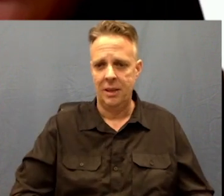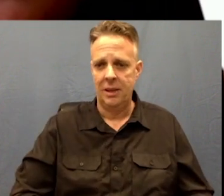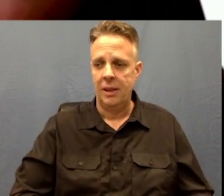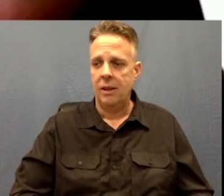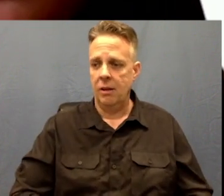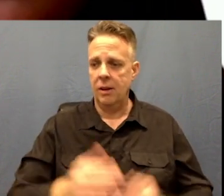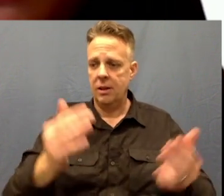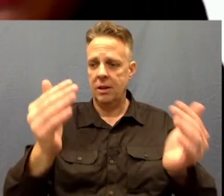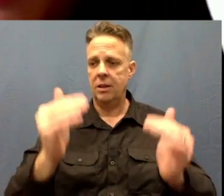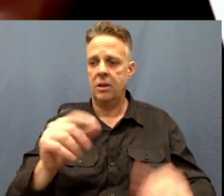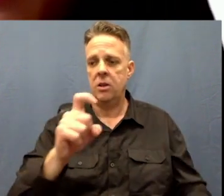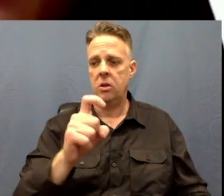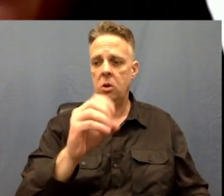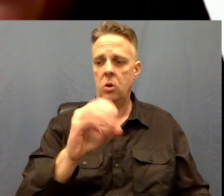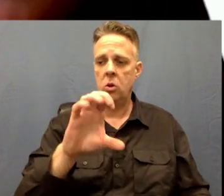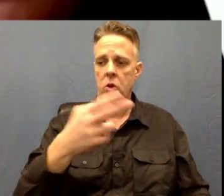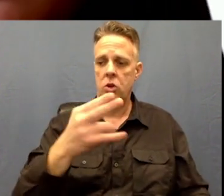OUR NEXT SPEAKER IS XOCHILT ALONSO, AND SHE IS A CASEWORKER